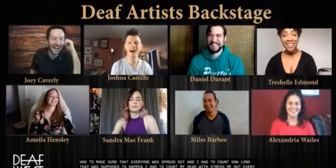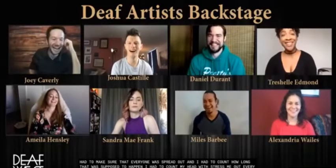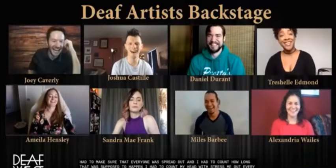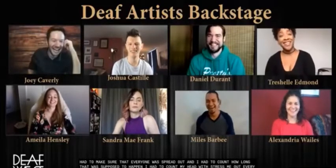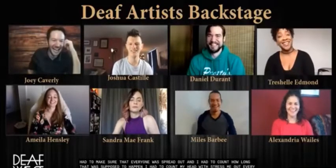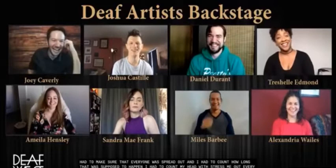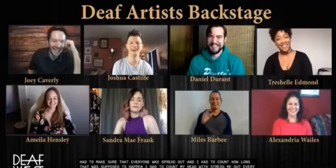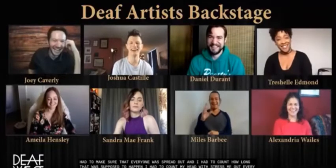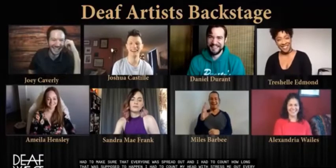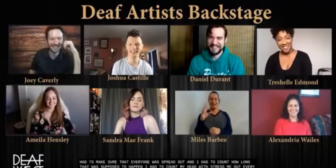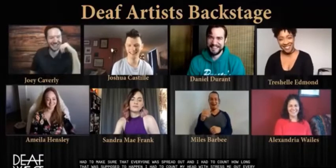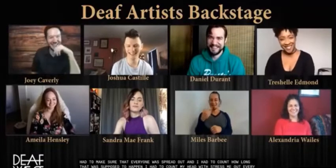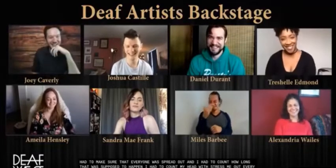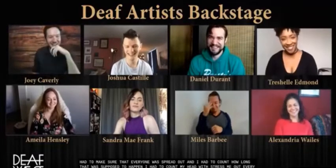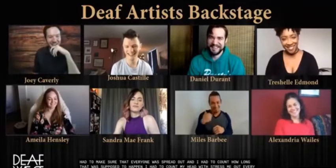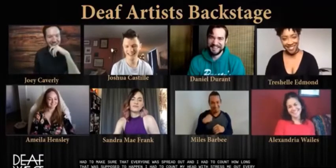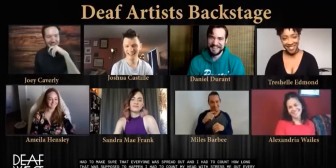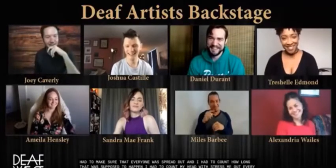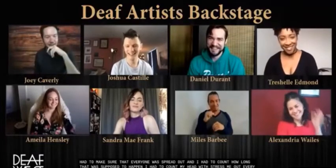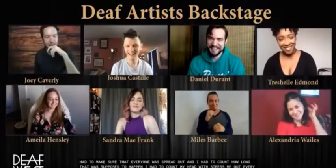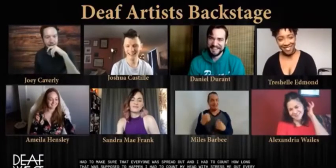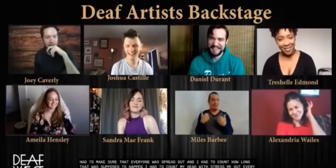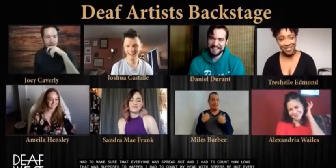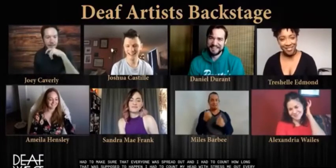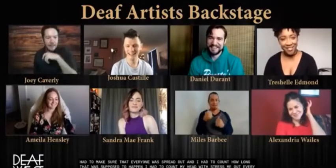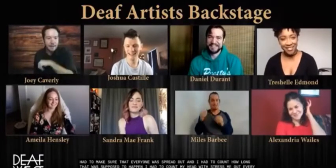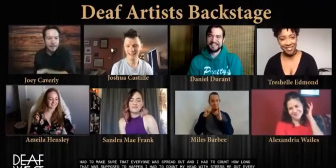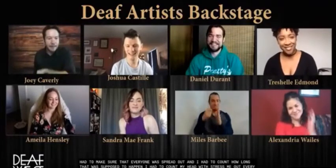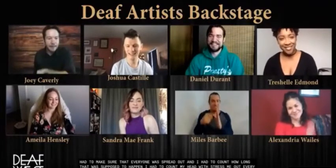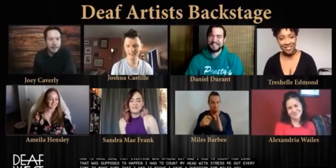Miles: I was a very dry environment for me. If you will, if I were the fish.